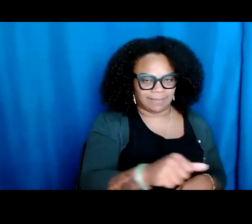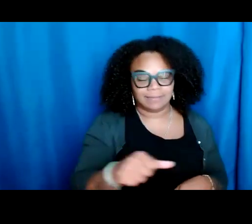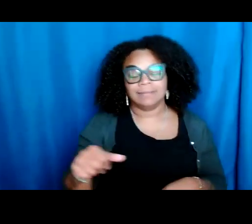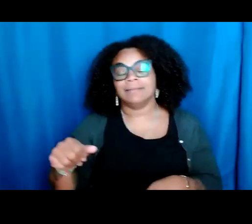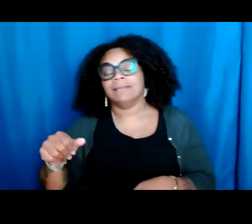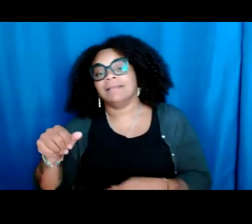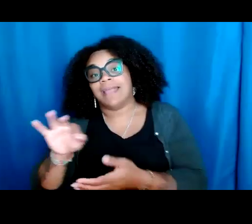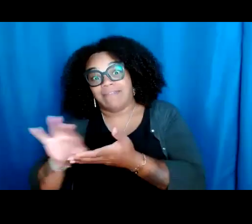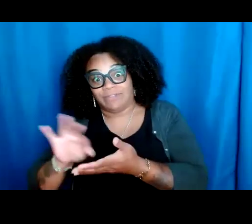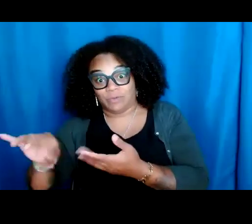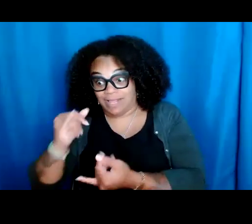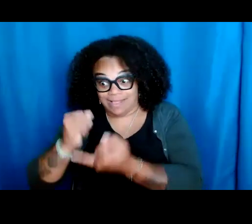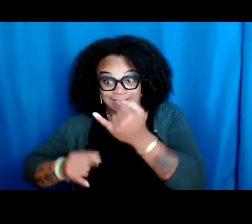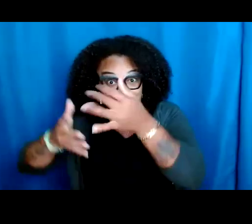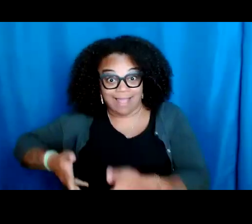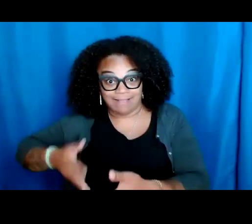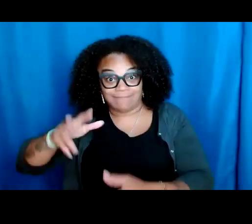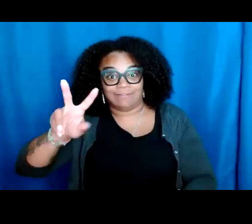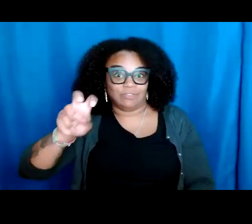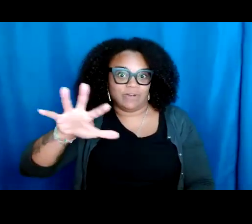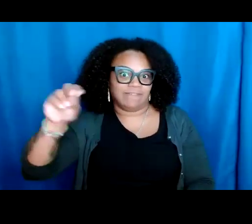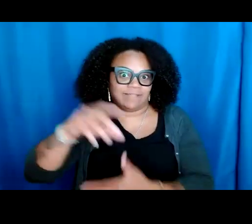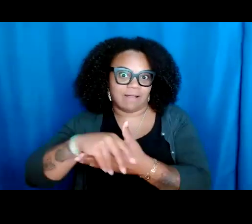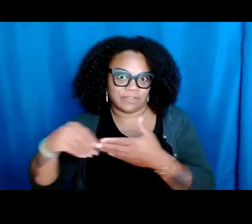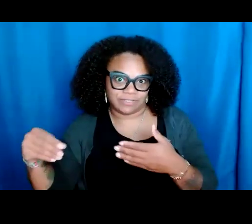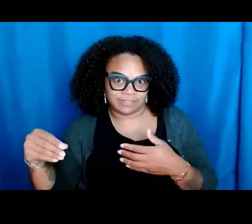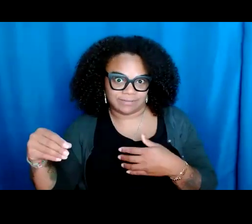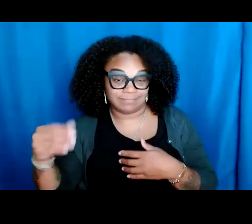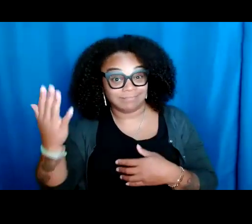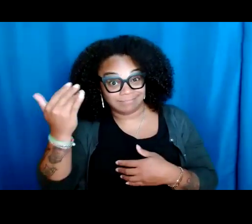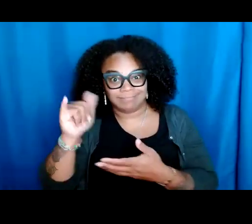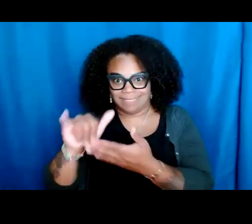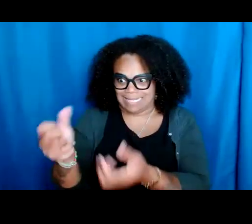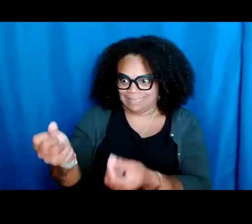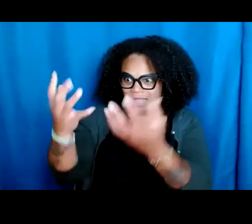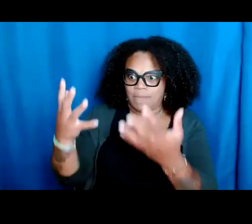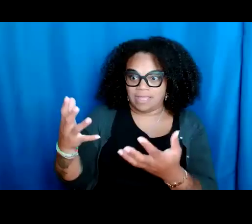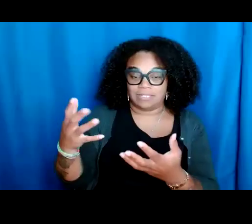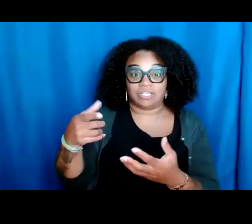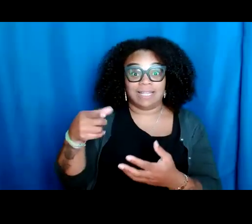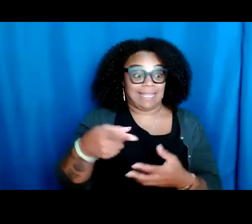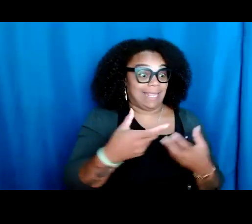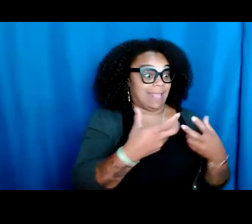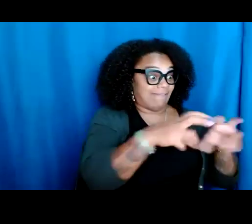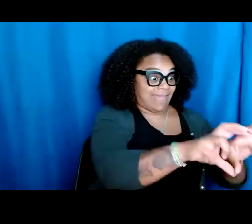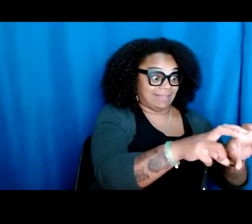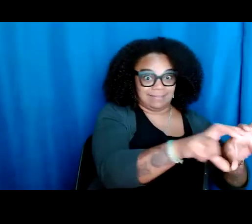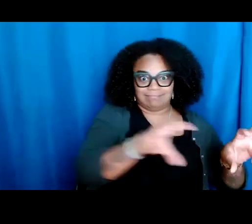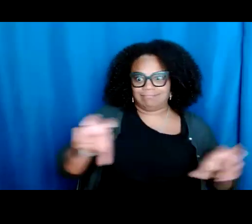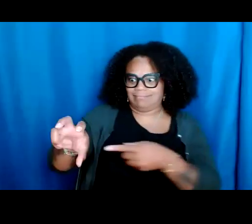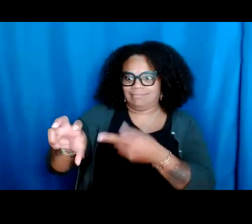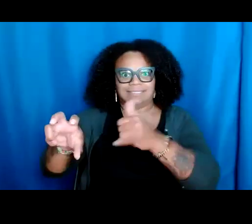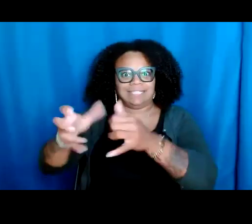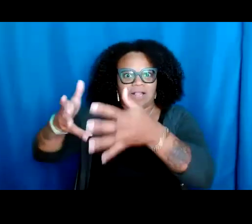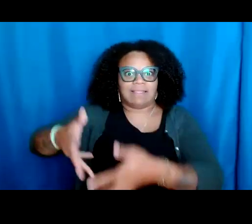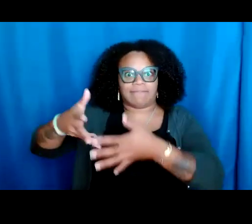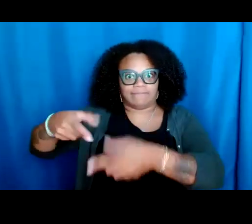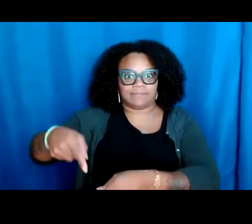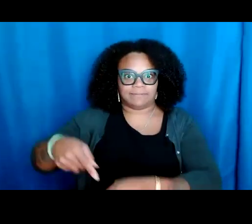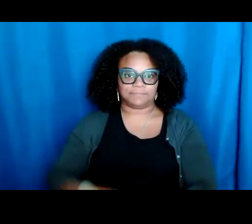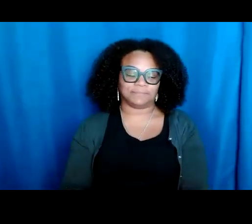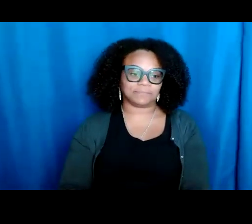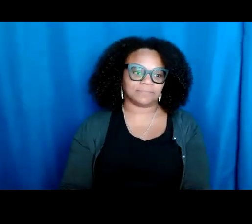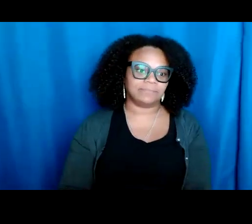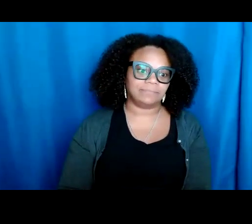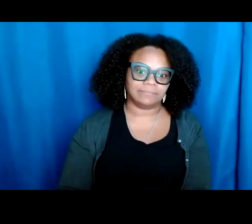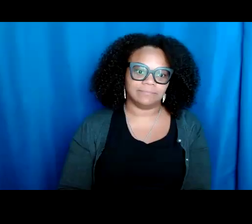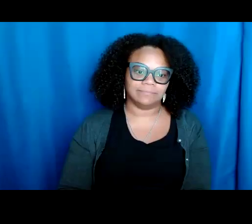at the end was $250, because that is how much of his investment into the t-shirts he had leftover.